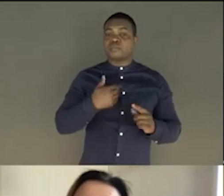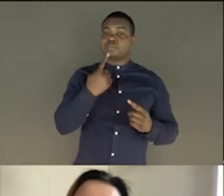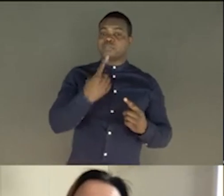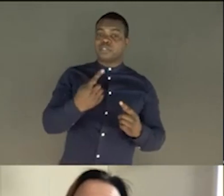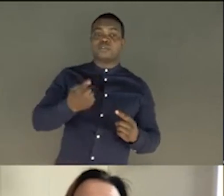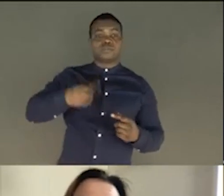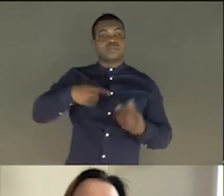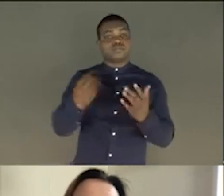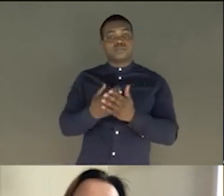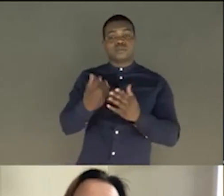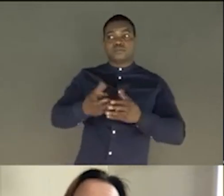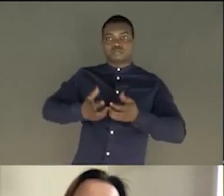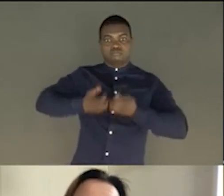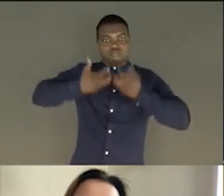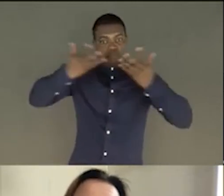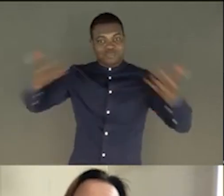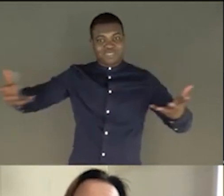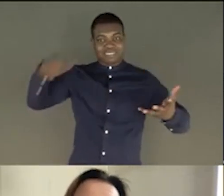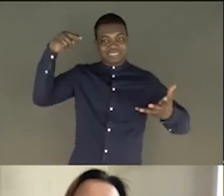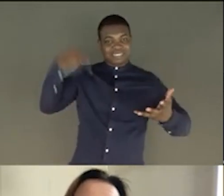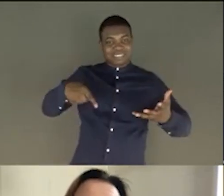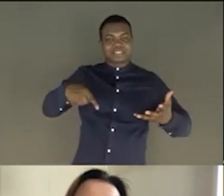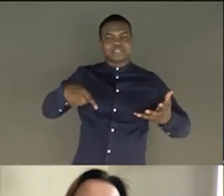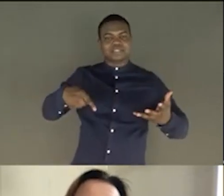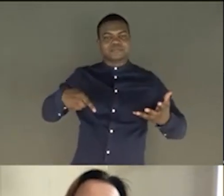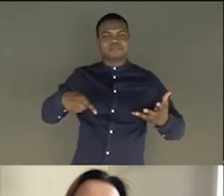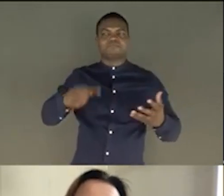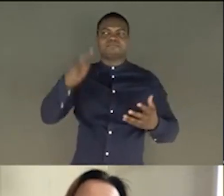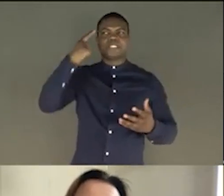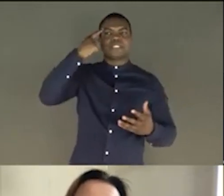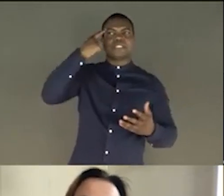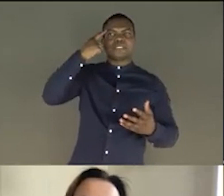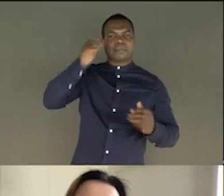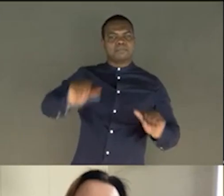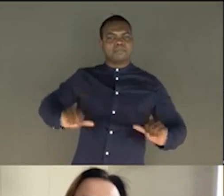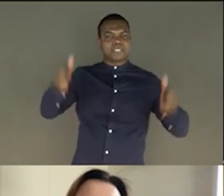you know, but then always do user testing because that's what has come down to it's